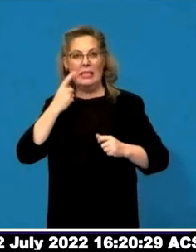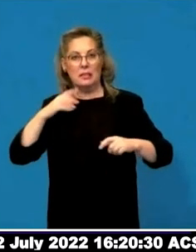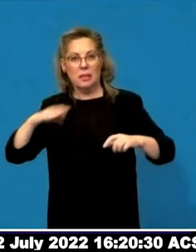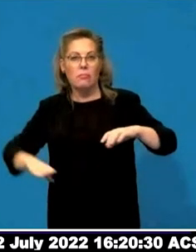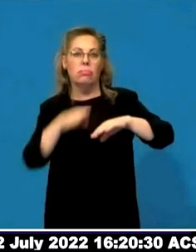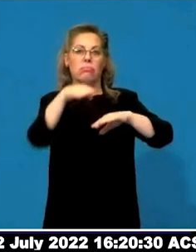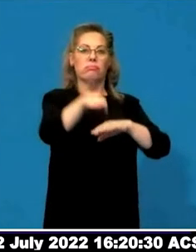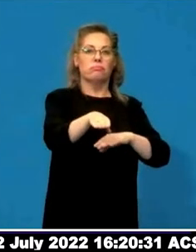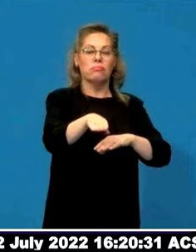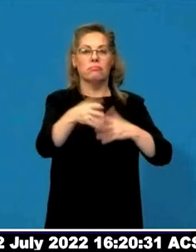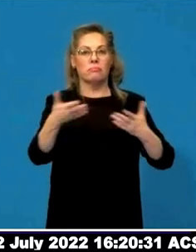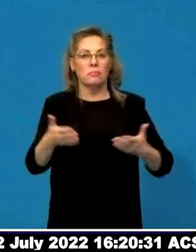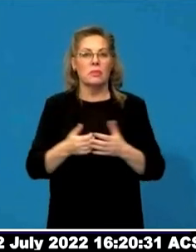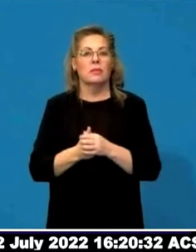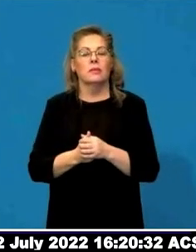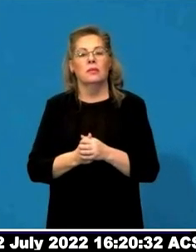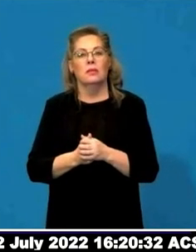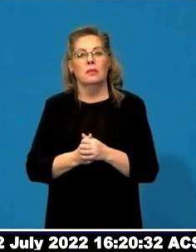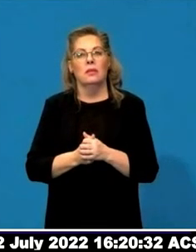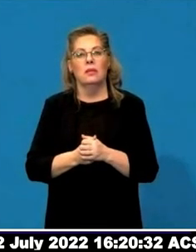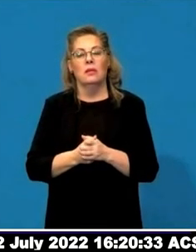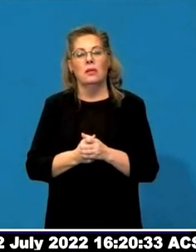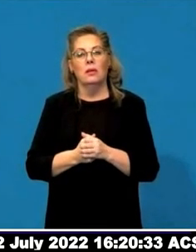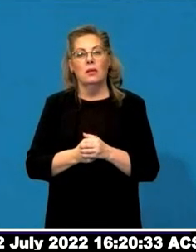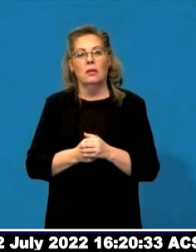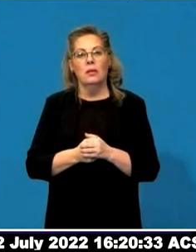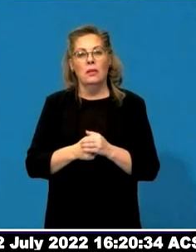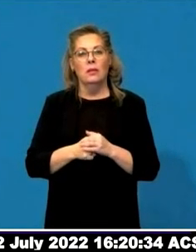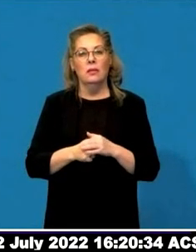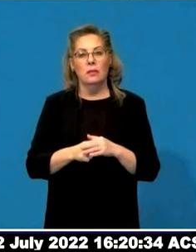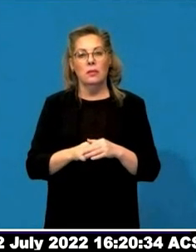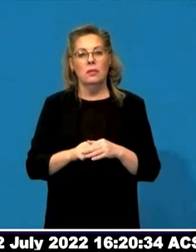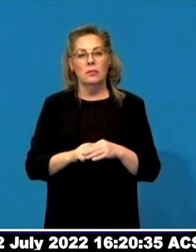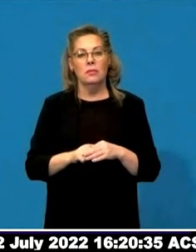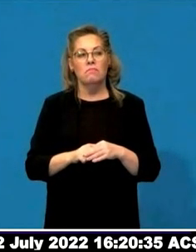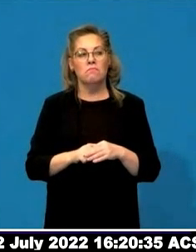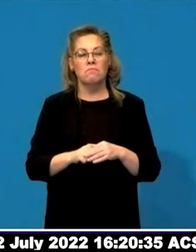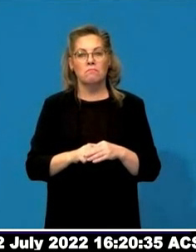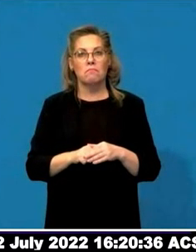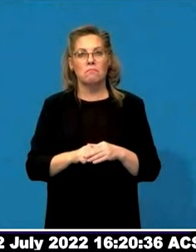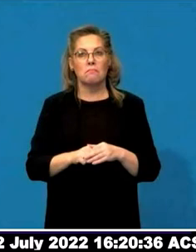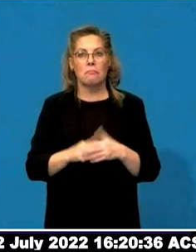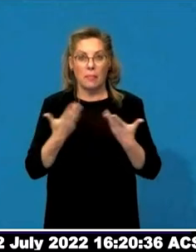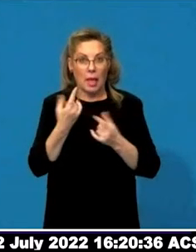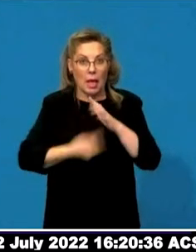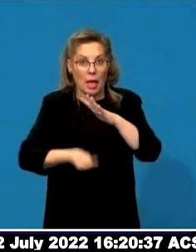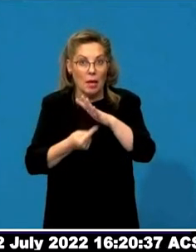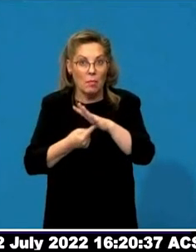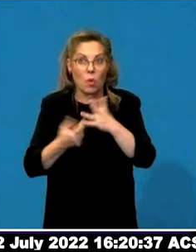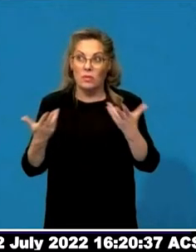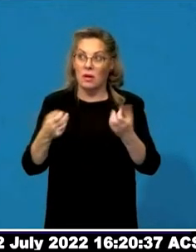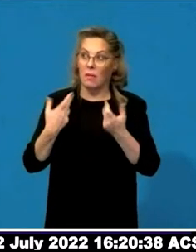And plans - yeah, for family living in the Torres Strait.